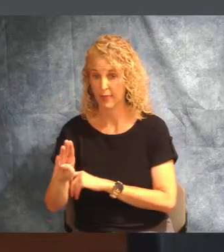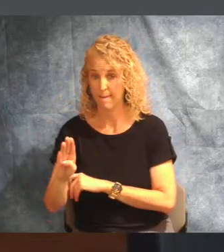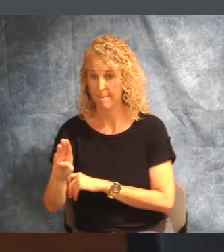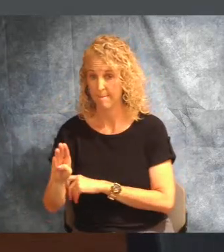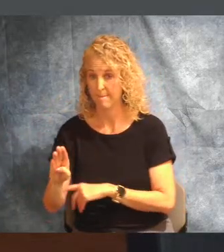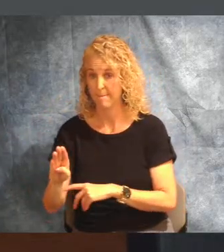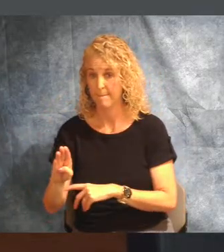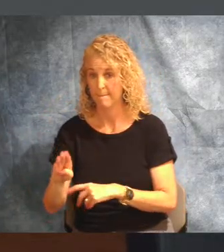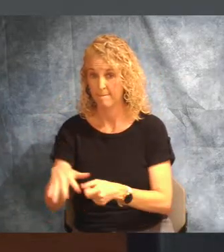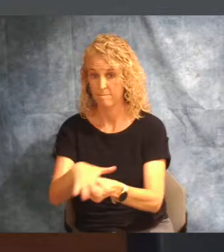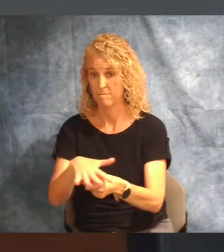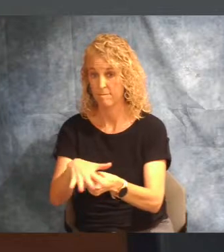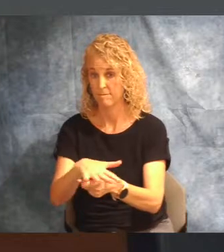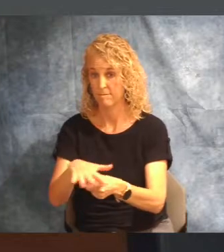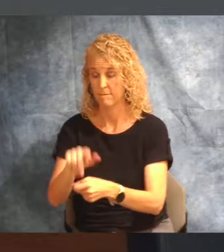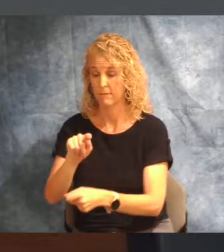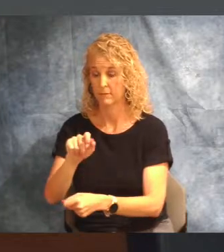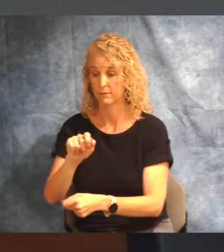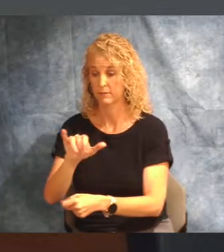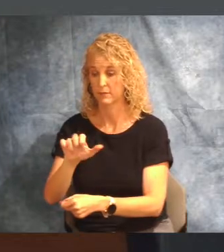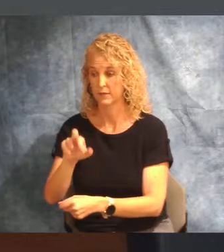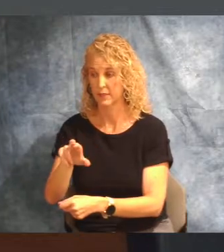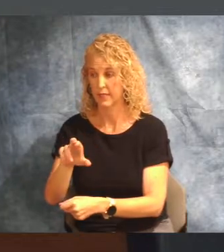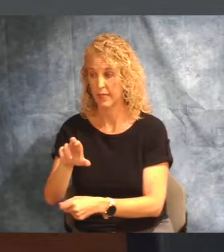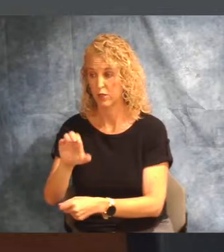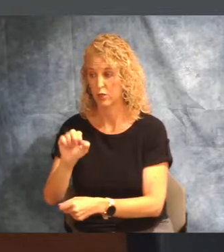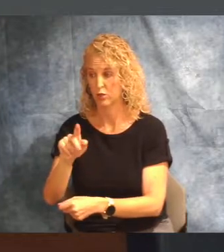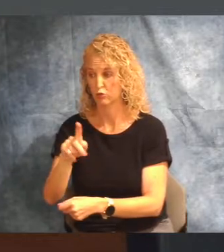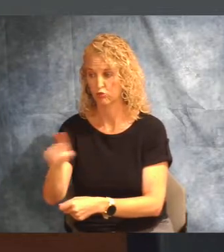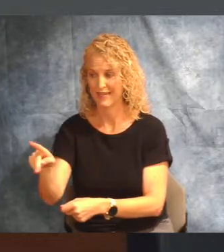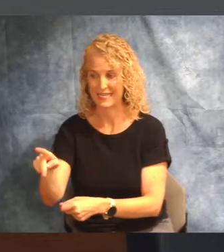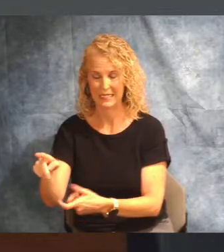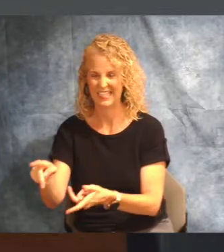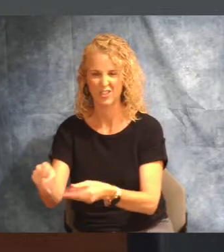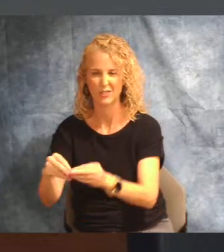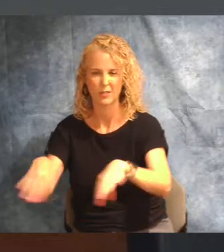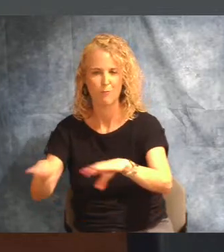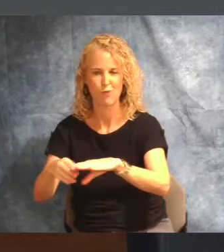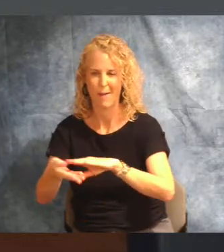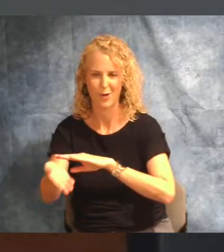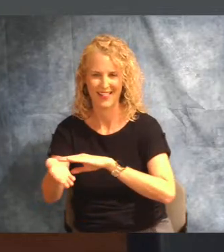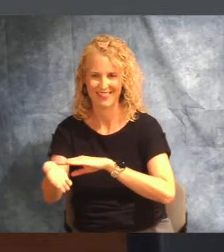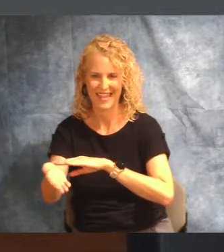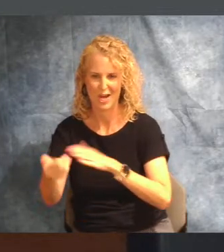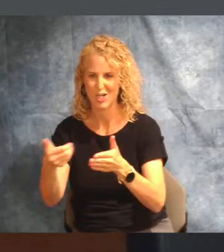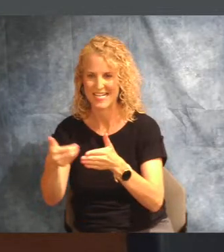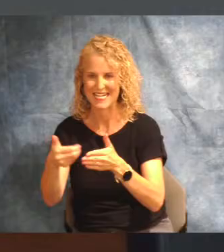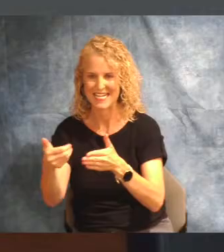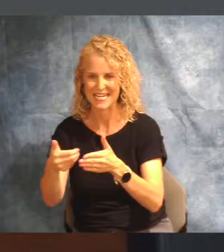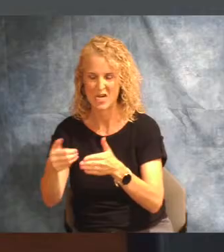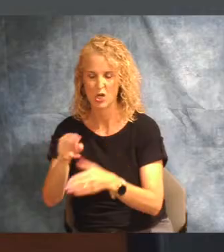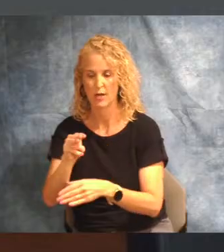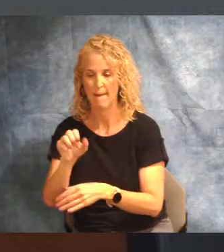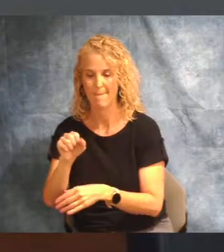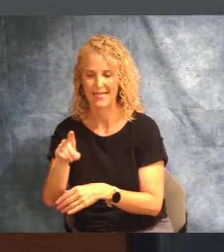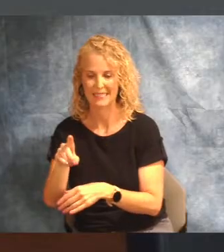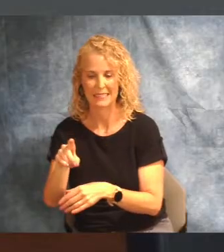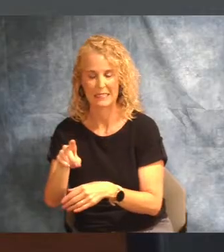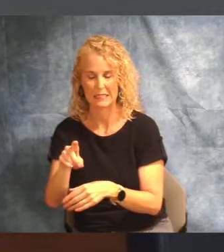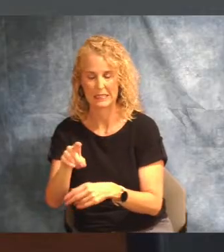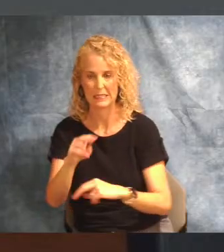the loca for their use of property at an MS near an adjacent to an MSD MSD's Taylor Creek